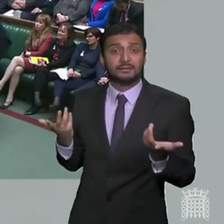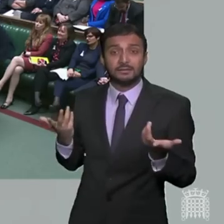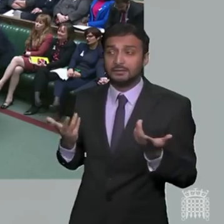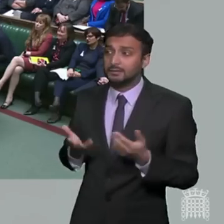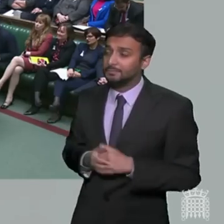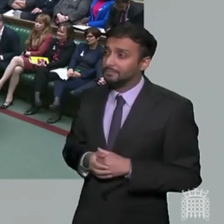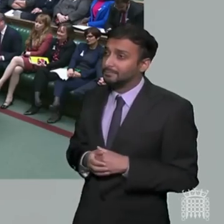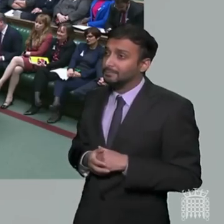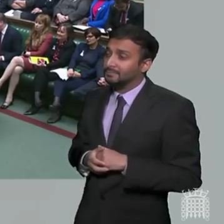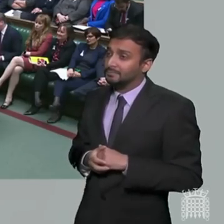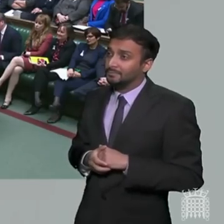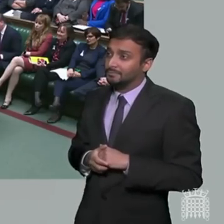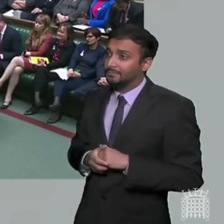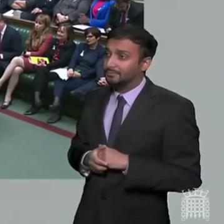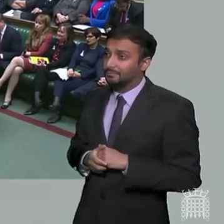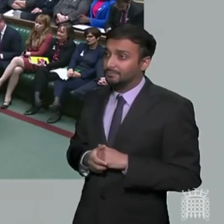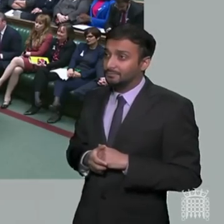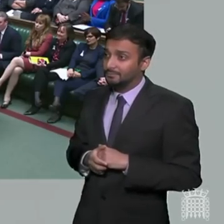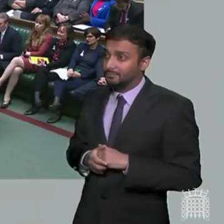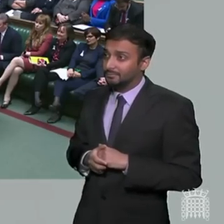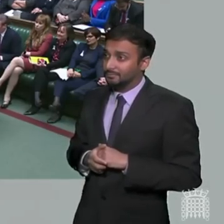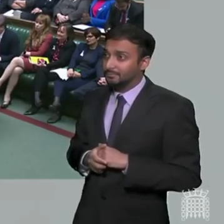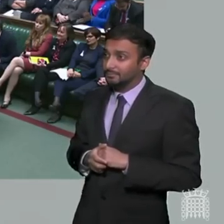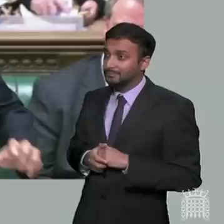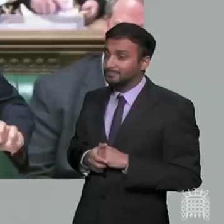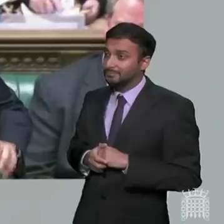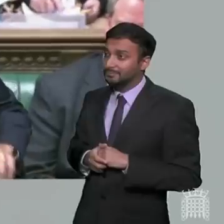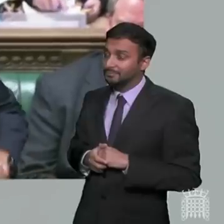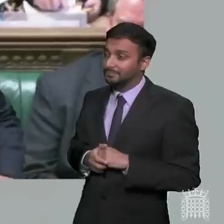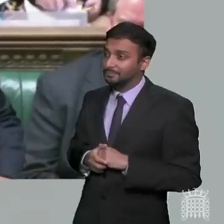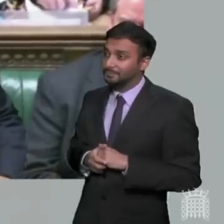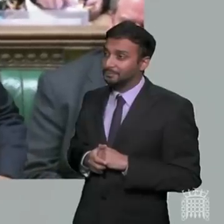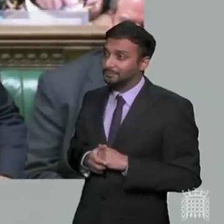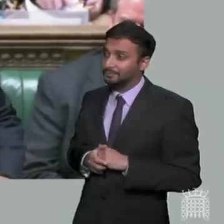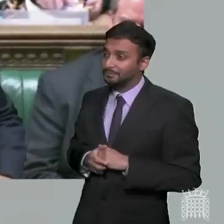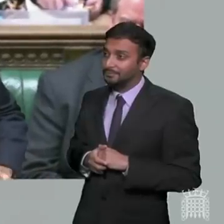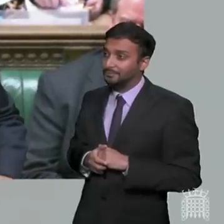The Prime Minister This is the Government who have actually put